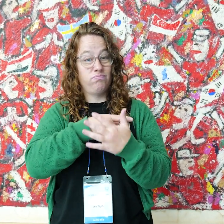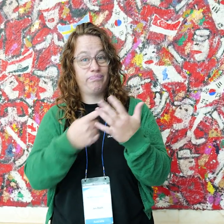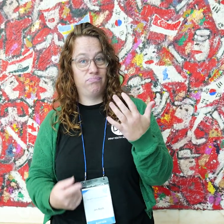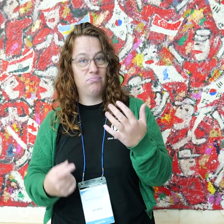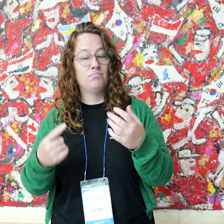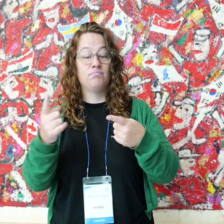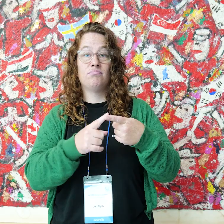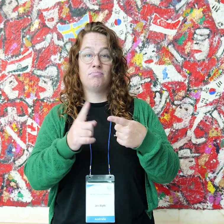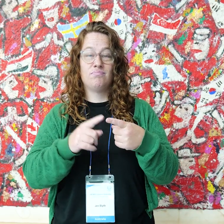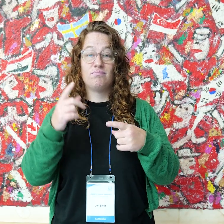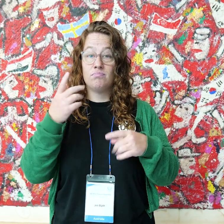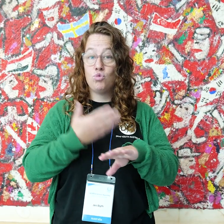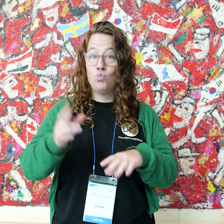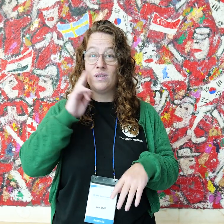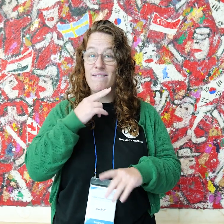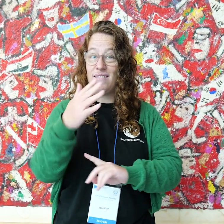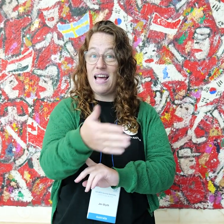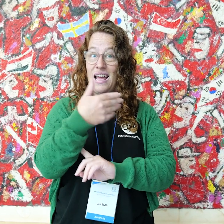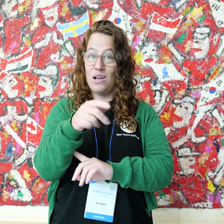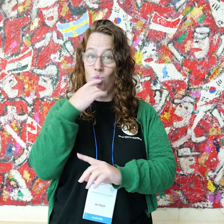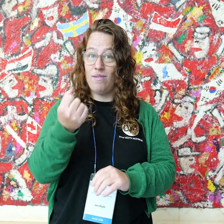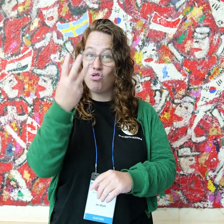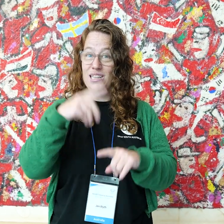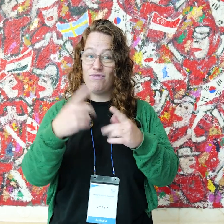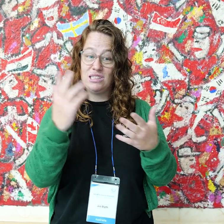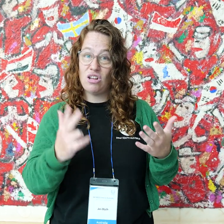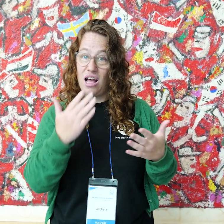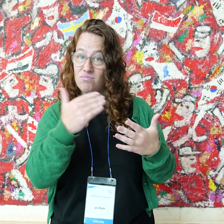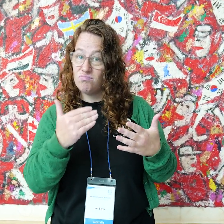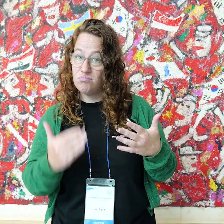Tomorrow we will vote on a number of items. Firstly, the new Deaf flag.